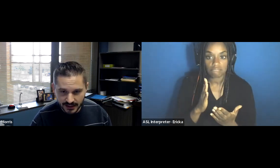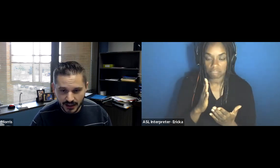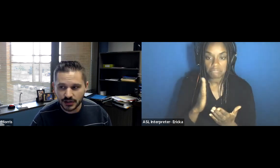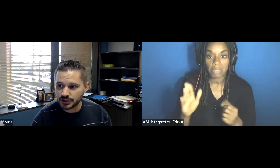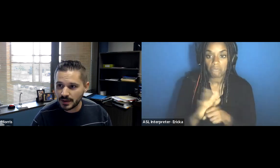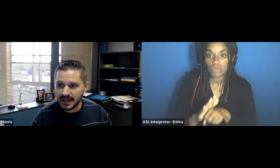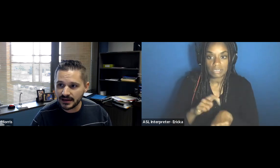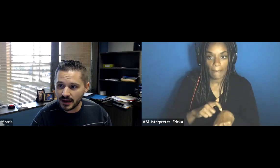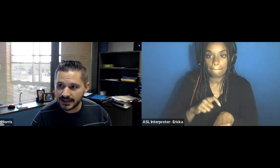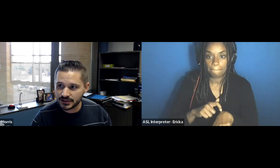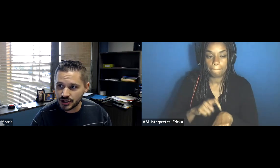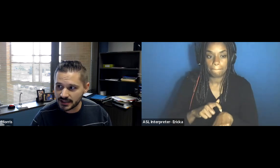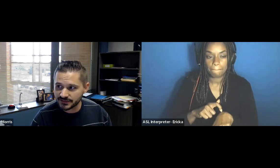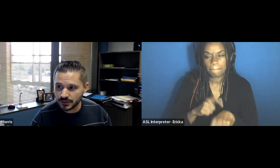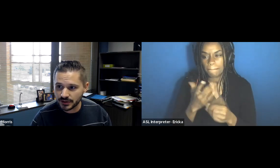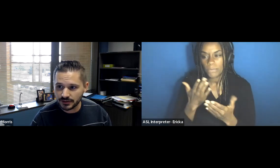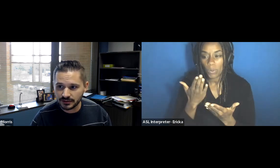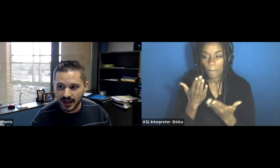If you would like to turn -- if you would like to turn the chat feature off, if you are using a screen reader, you can do that by pressing "alt, h" or please use the info and help section on the conference website for more help.